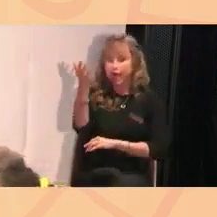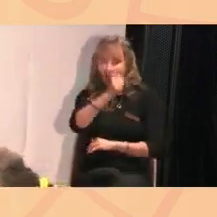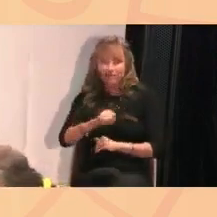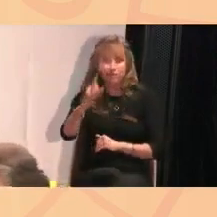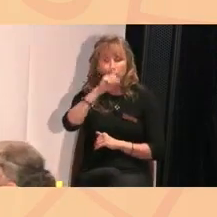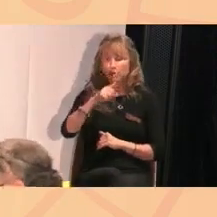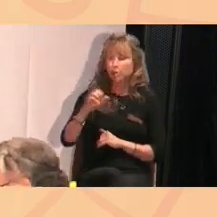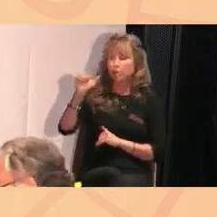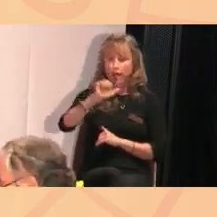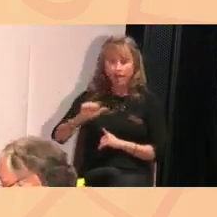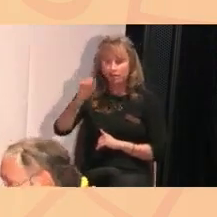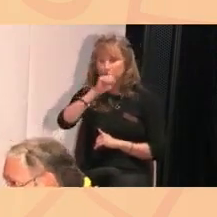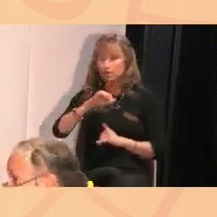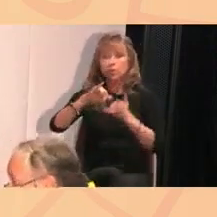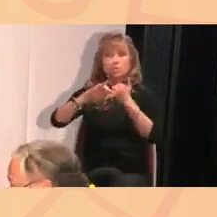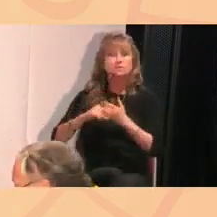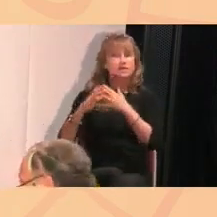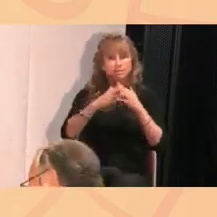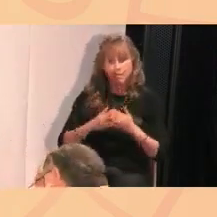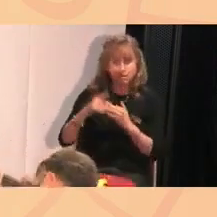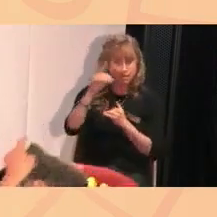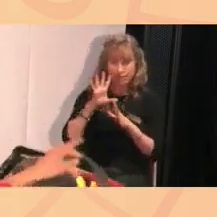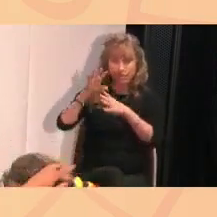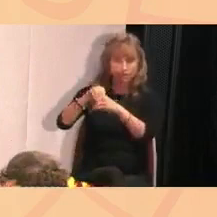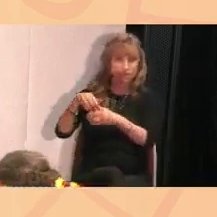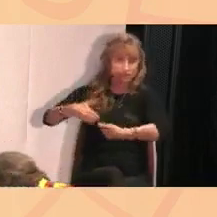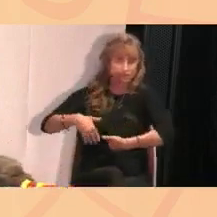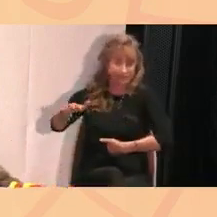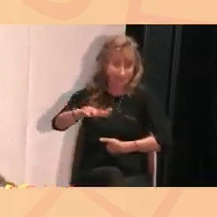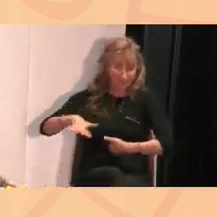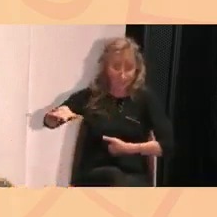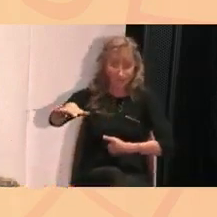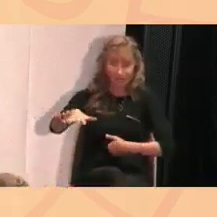So primarily wasn't white western middle-class people.